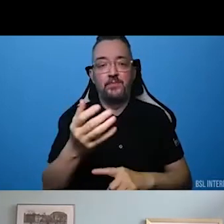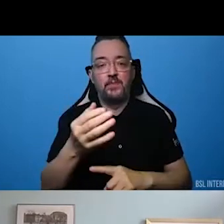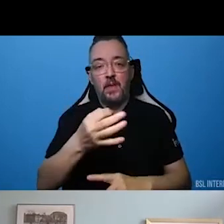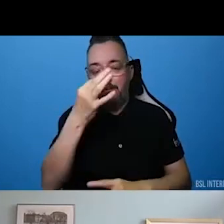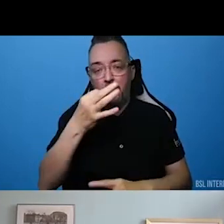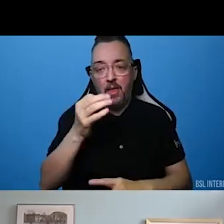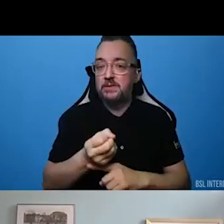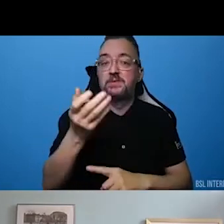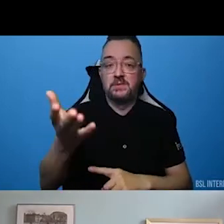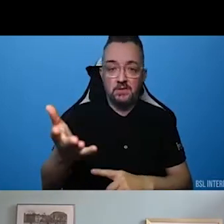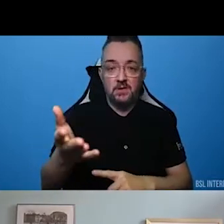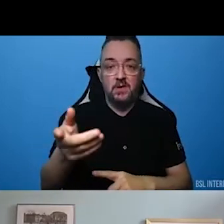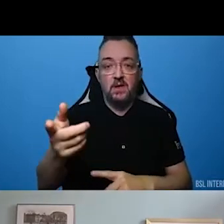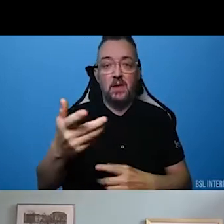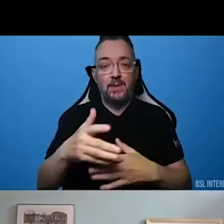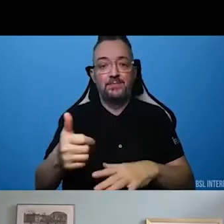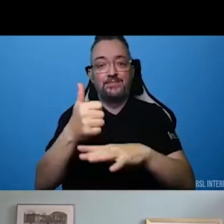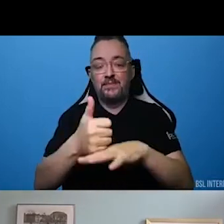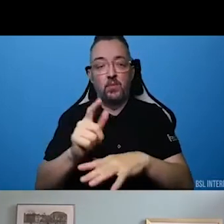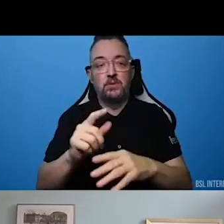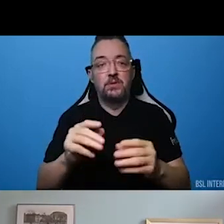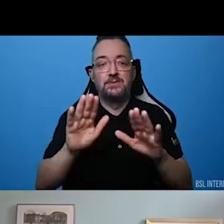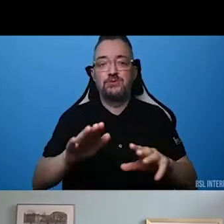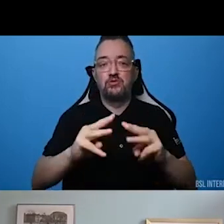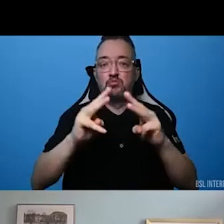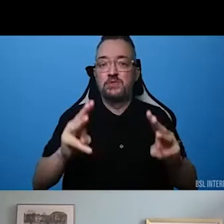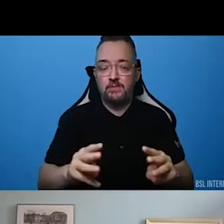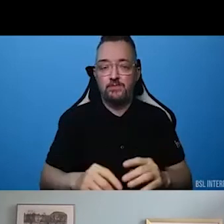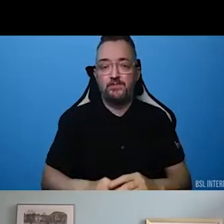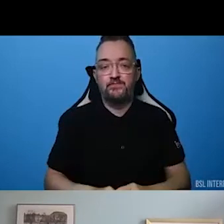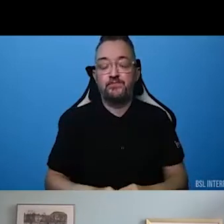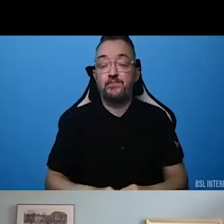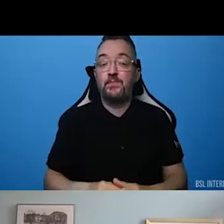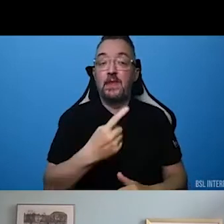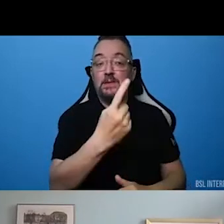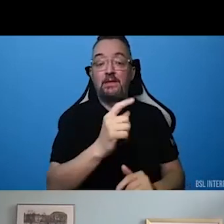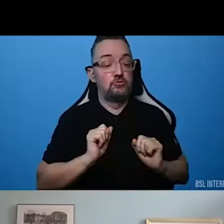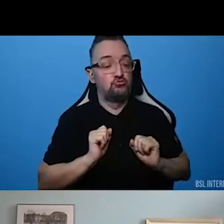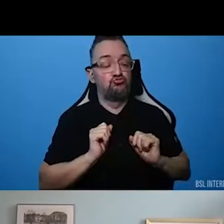who found the British museum. And Walter Tullidelph retired to Dundee